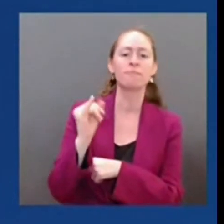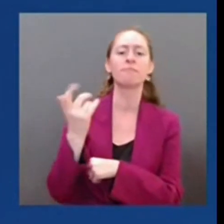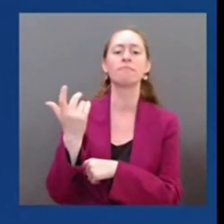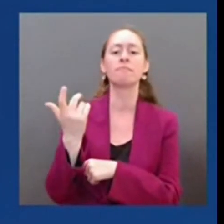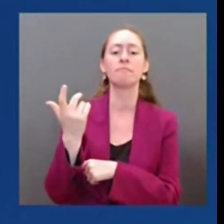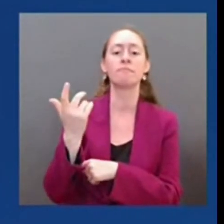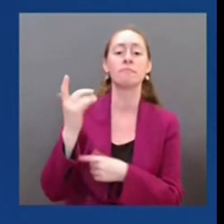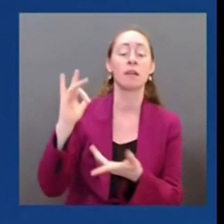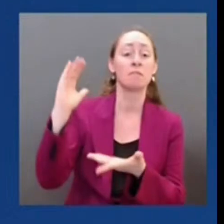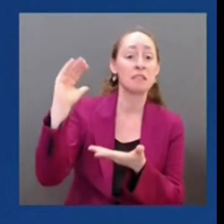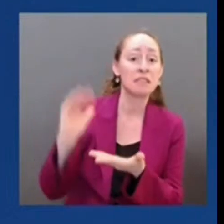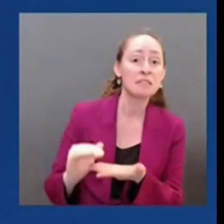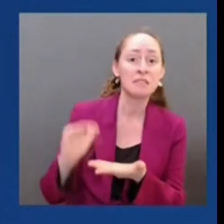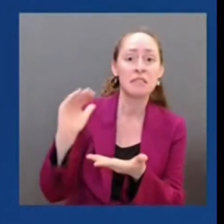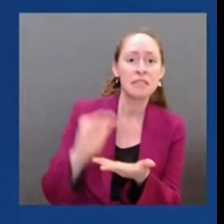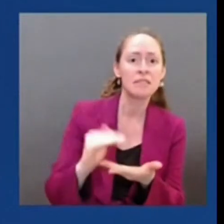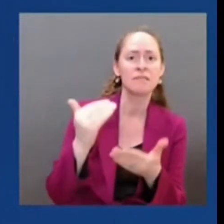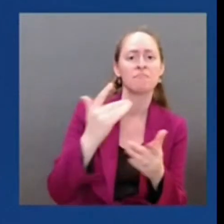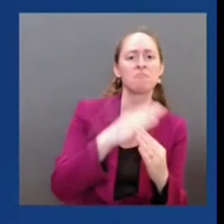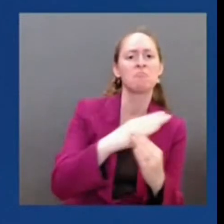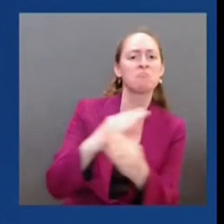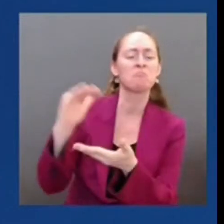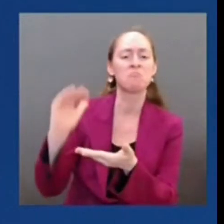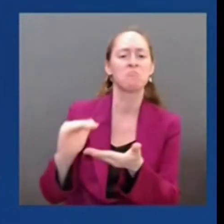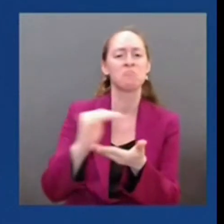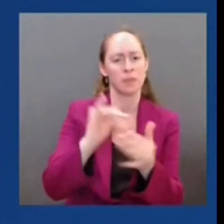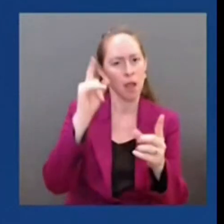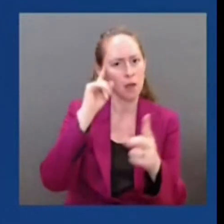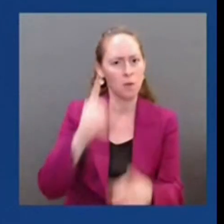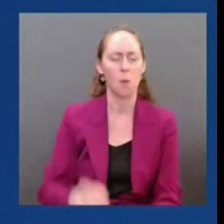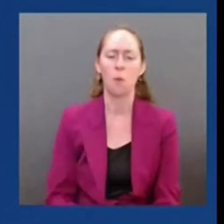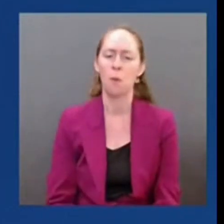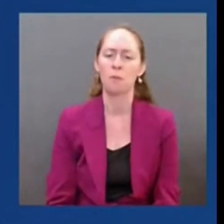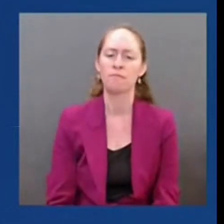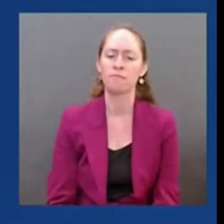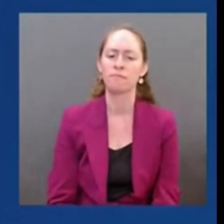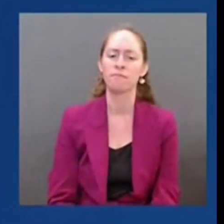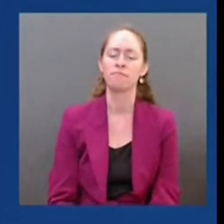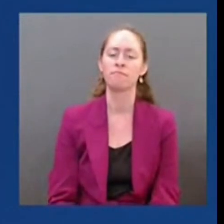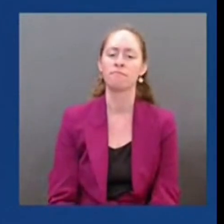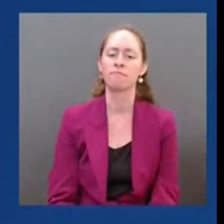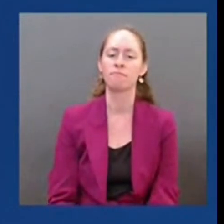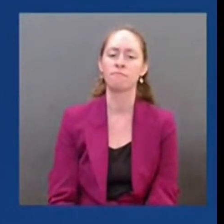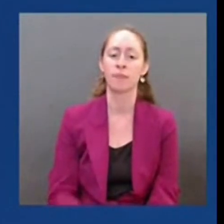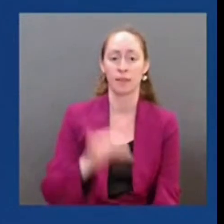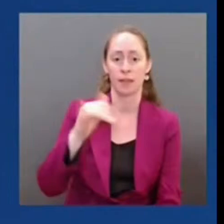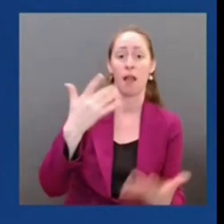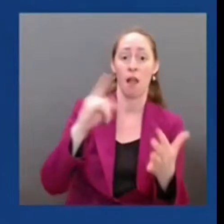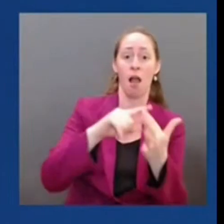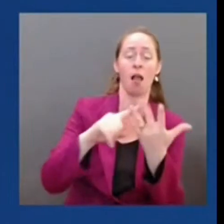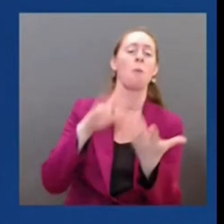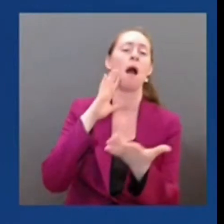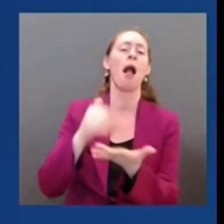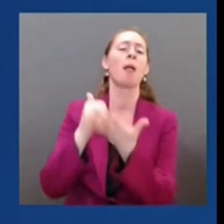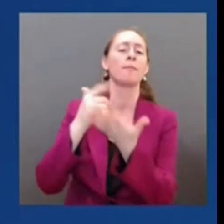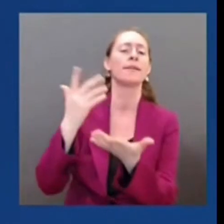WHAT HAPPENS WITH MITIGATION IN WILL WE PUT IN MORE MITIGATION OR WILL MITIGATION -- LOOK,